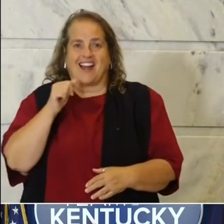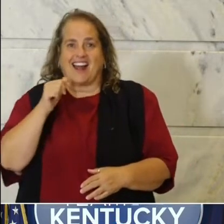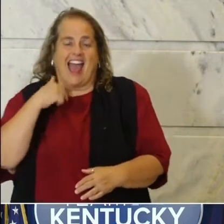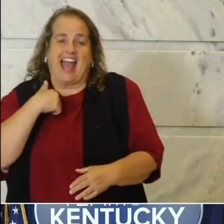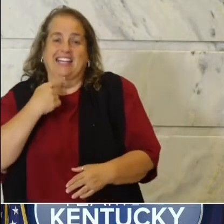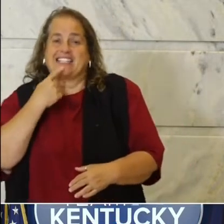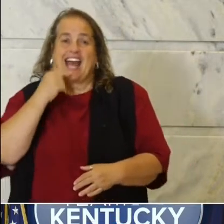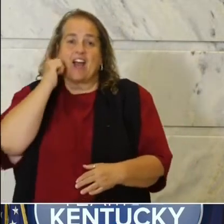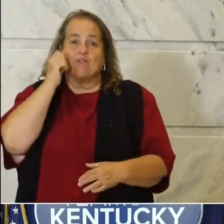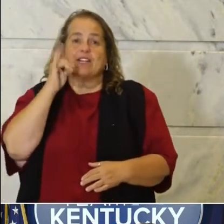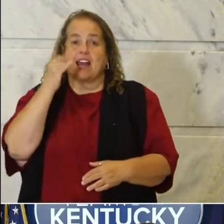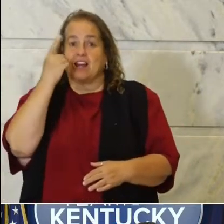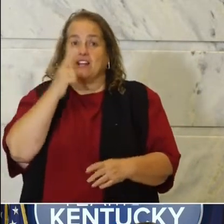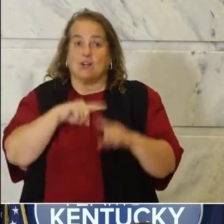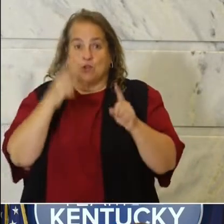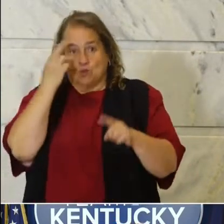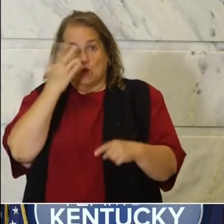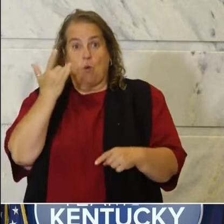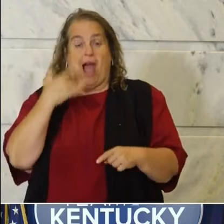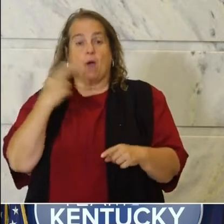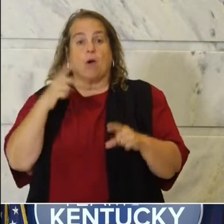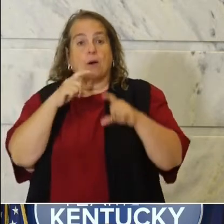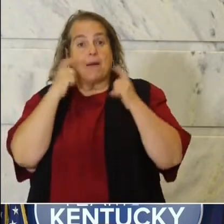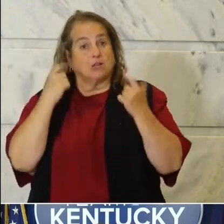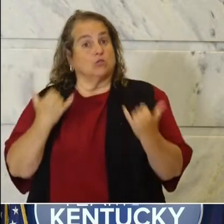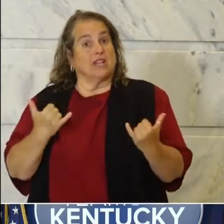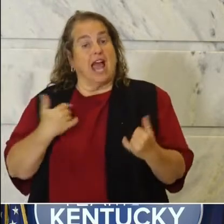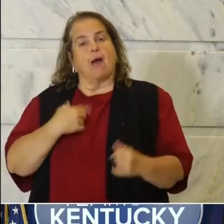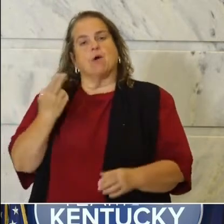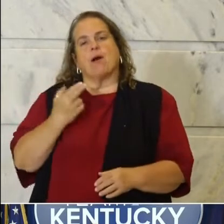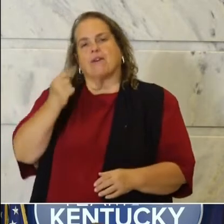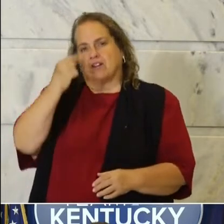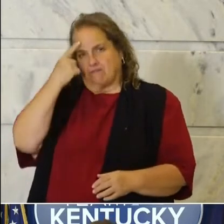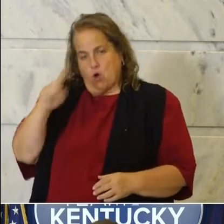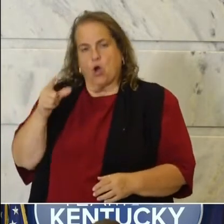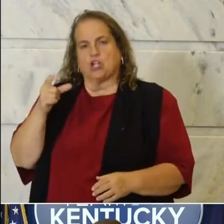wear a mask. Today I wear a mask for Geraldine, making sure that cove it